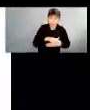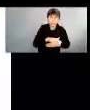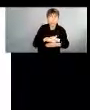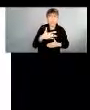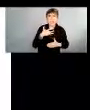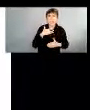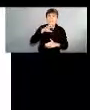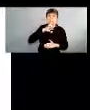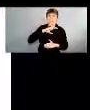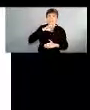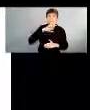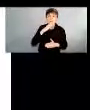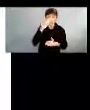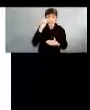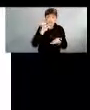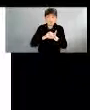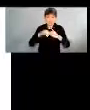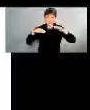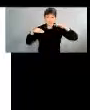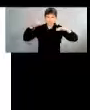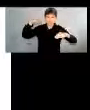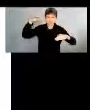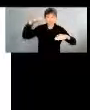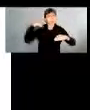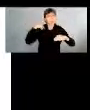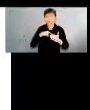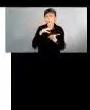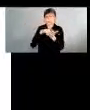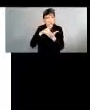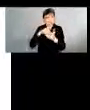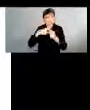continue learning more from our communities about the specific challenges and barriers